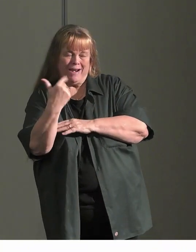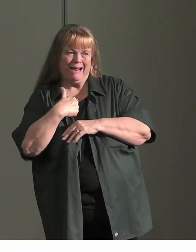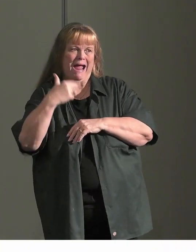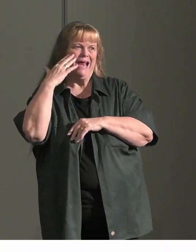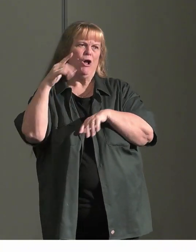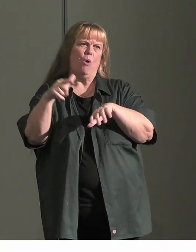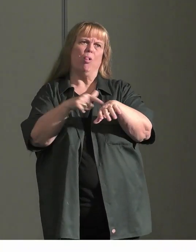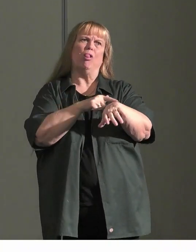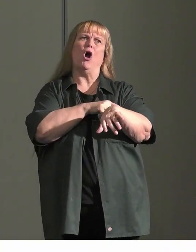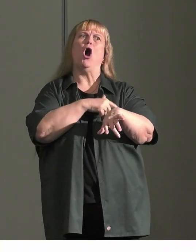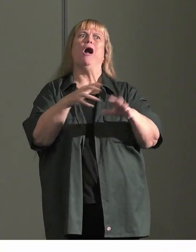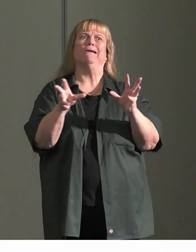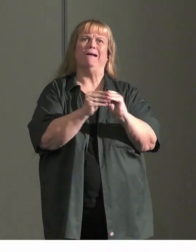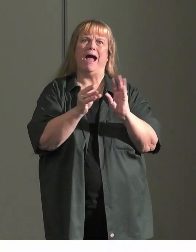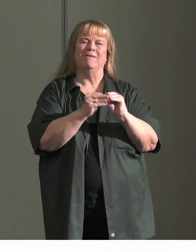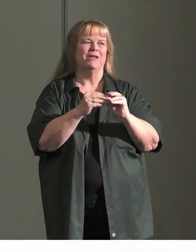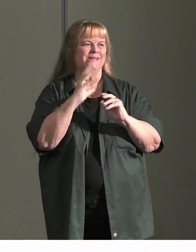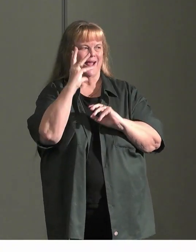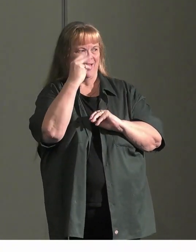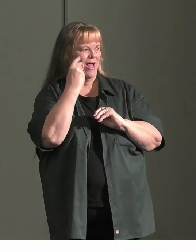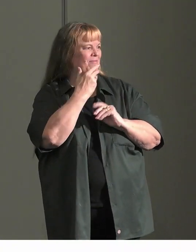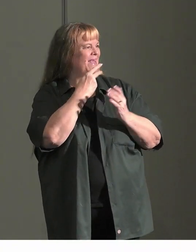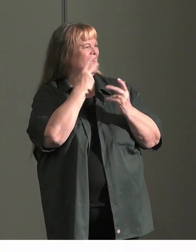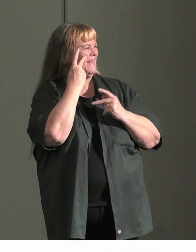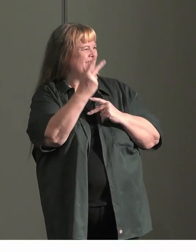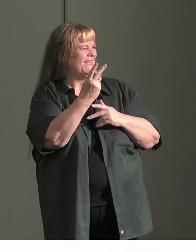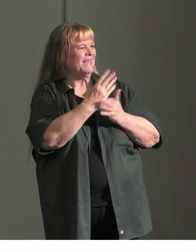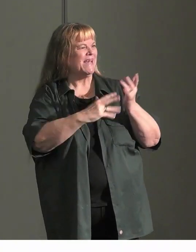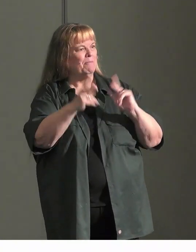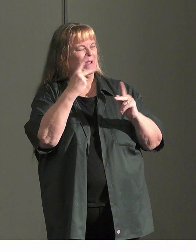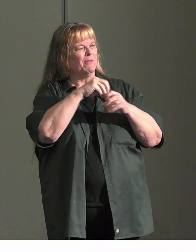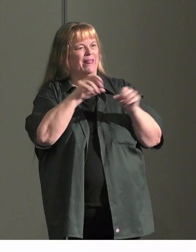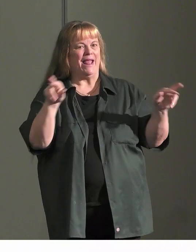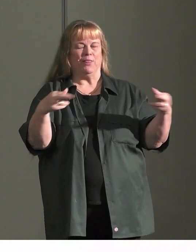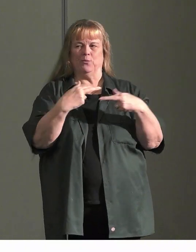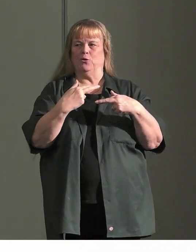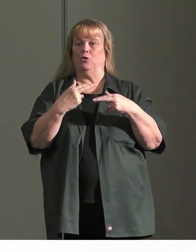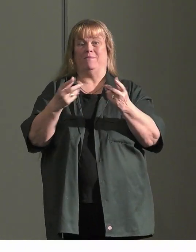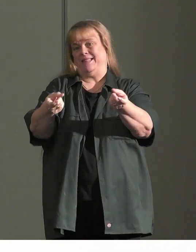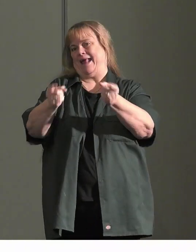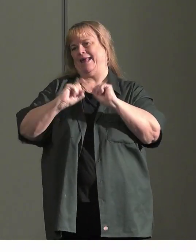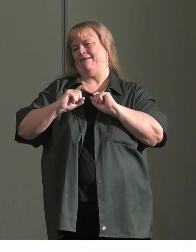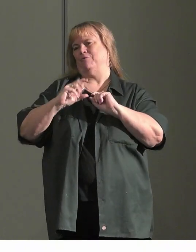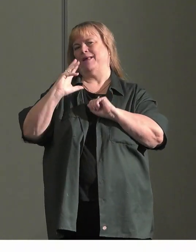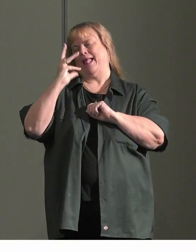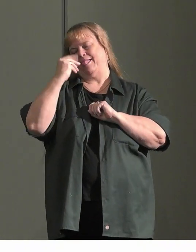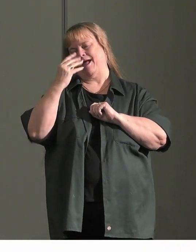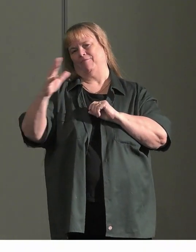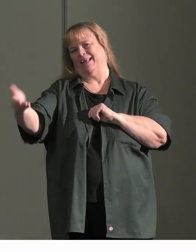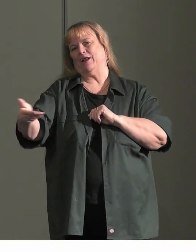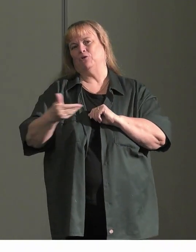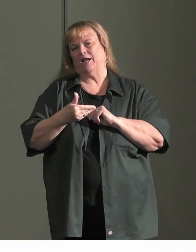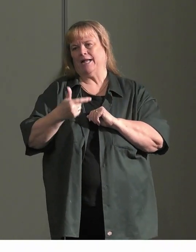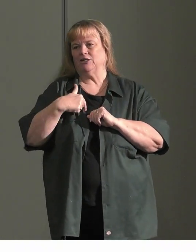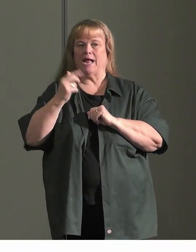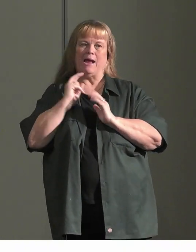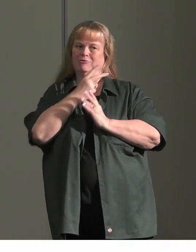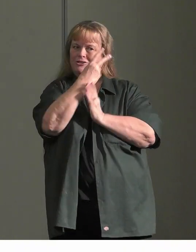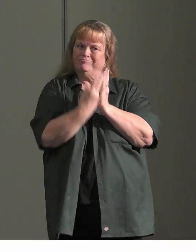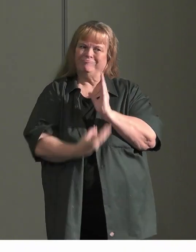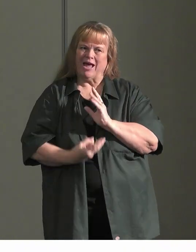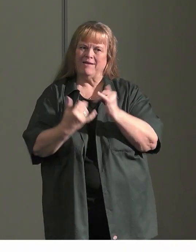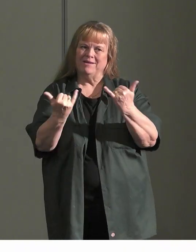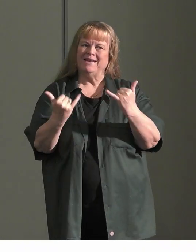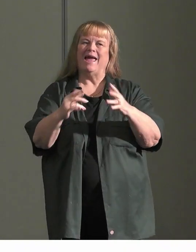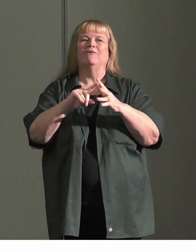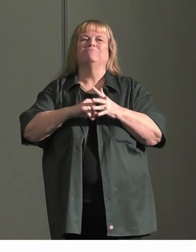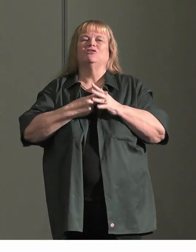long conference lovely to see folks in the room. Dave gave me a lovely intro I will dive in. And